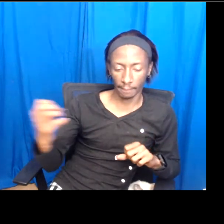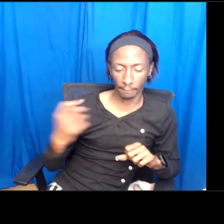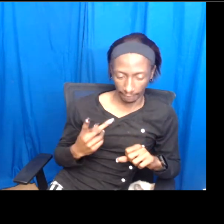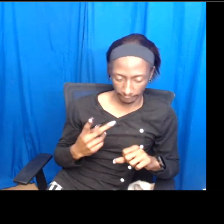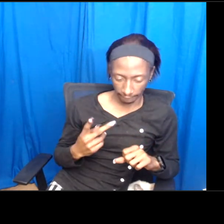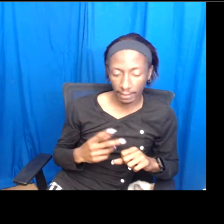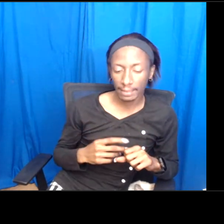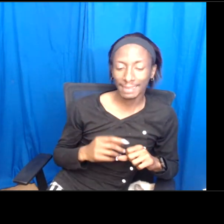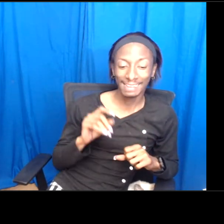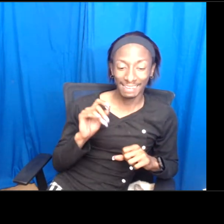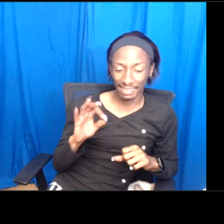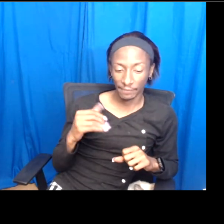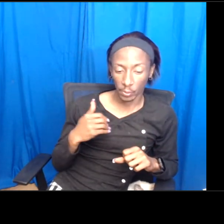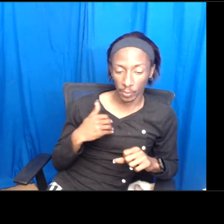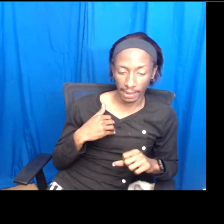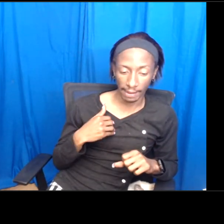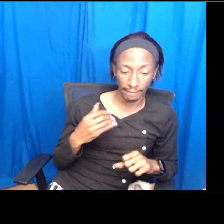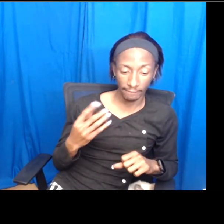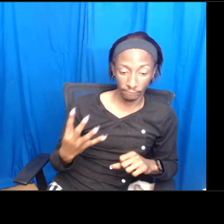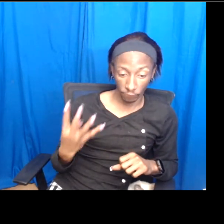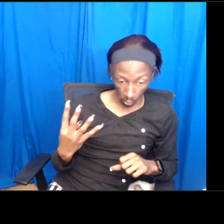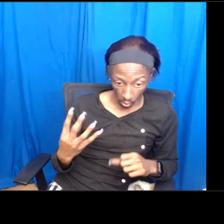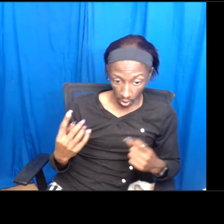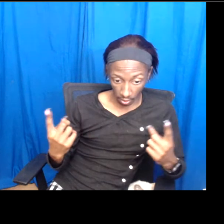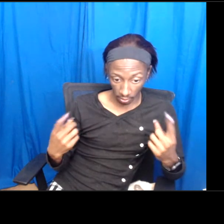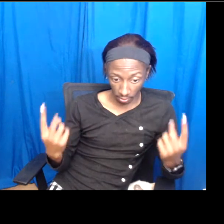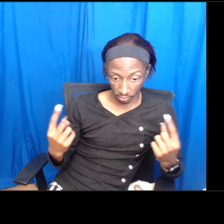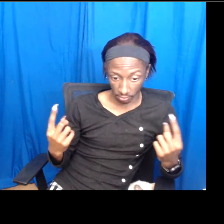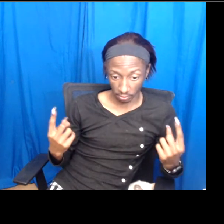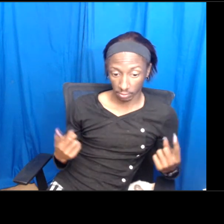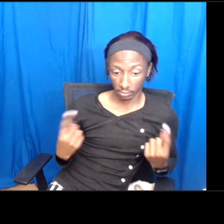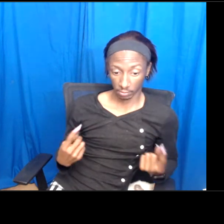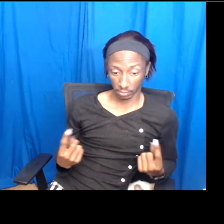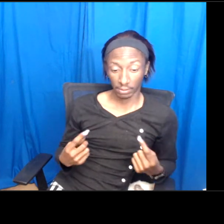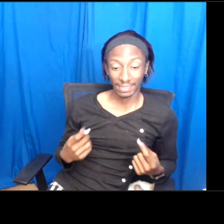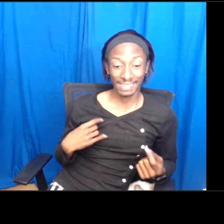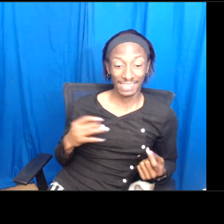If you have a quadcopter or one with four propellers, if you lose one propeller it's going to cause